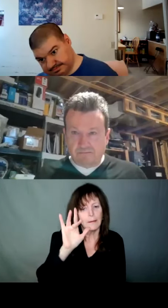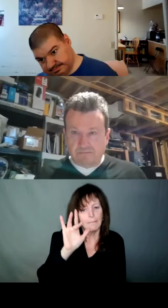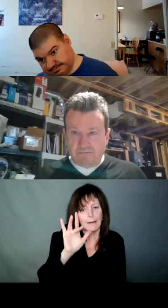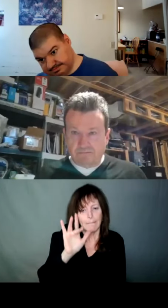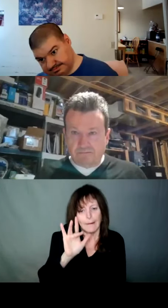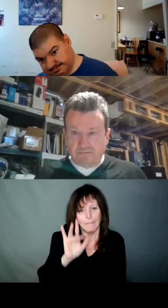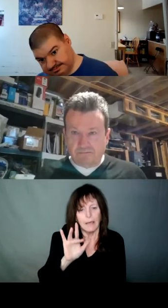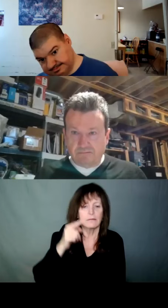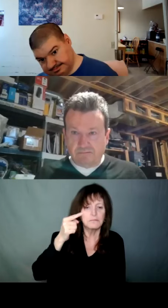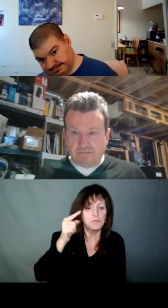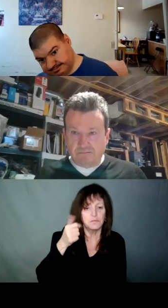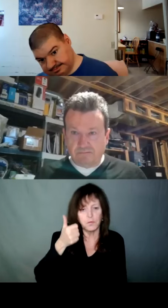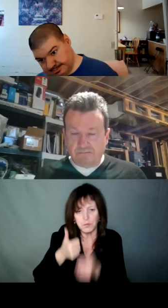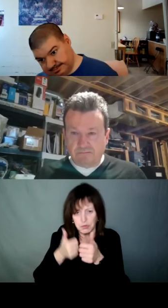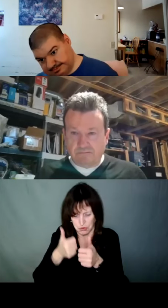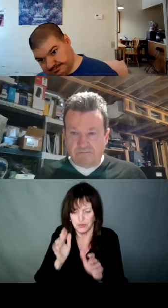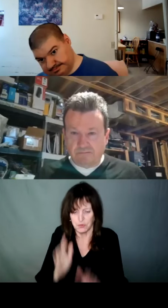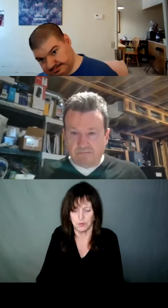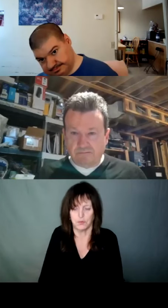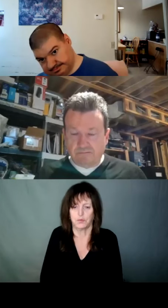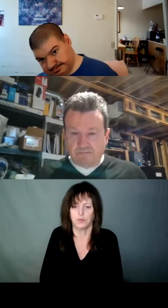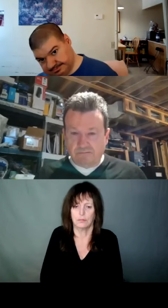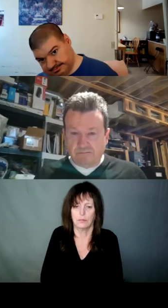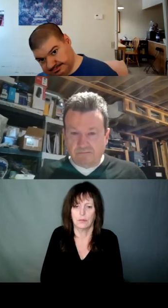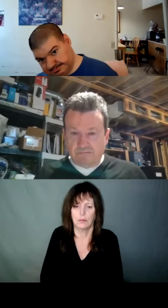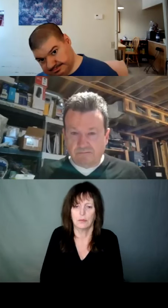You will see I went to lunch right now